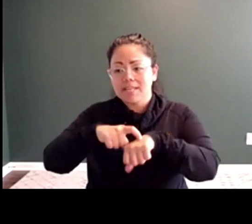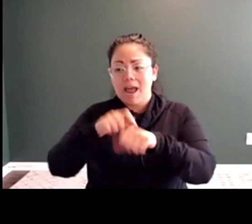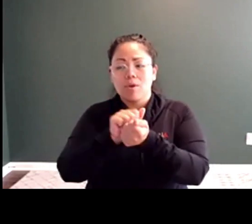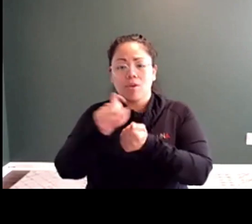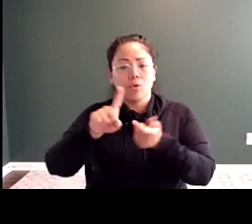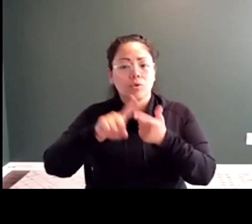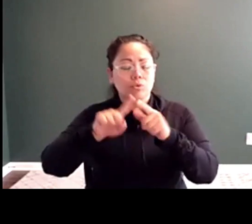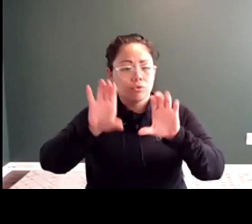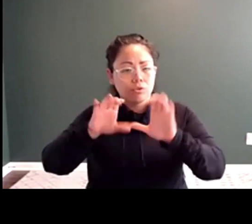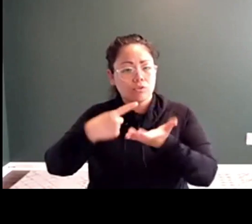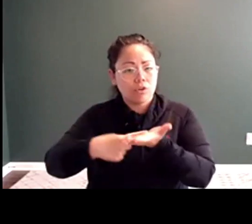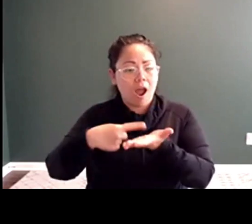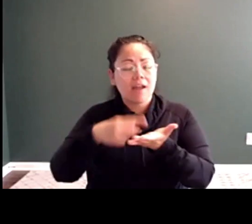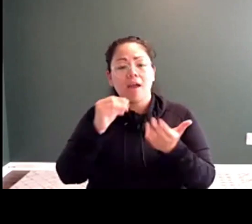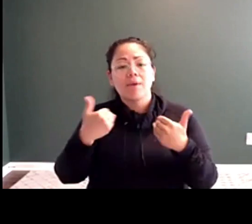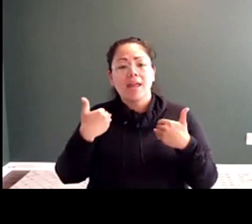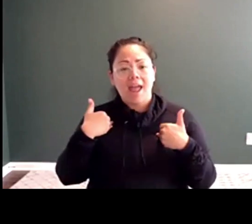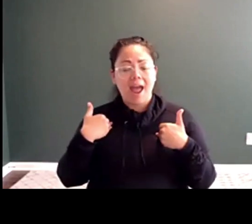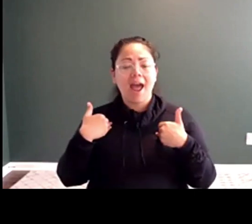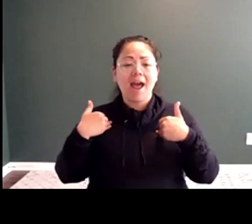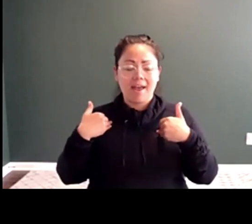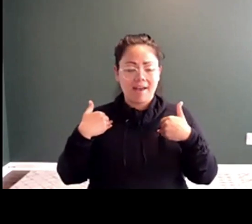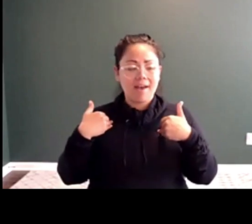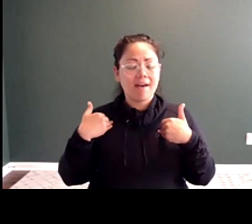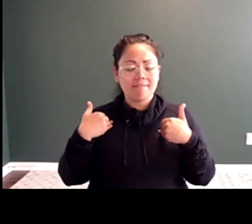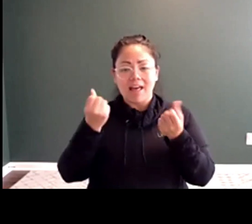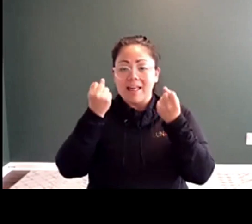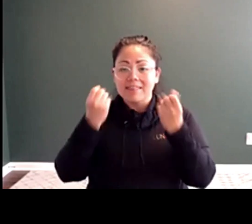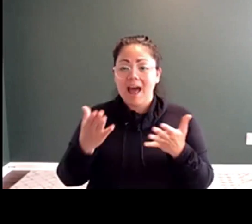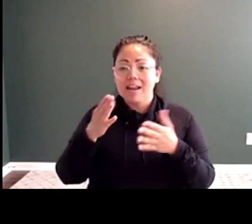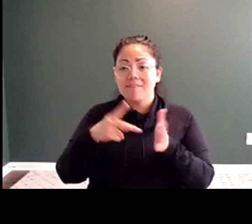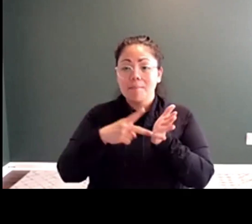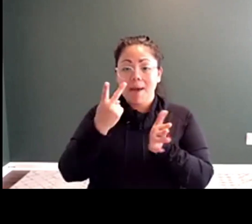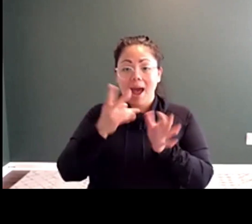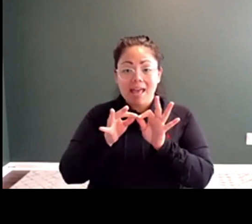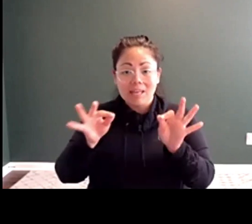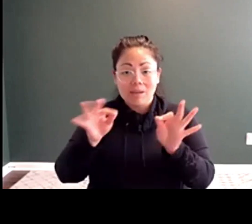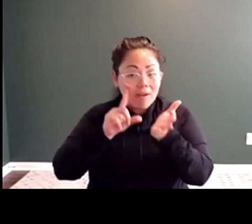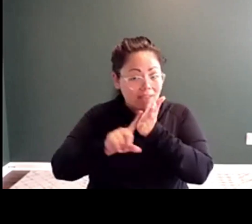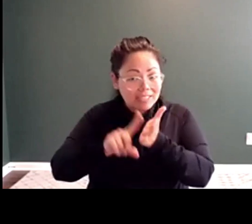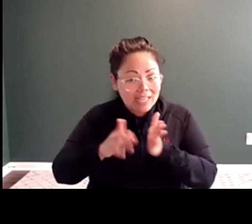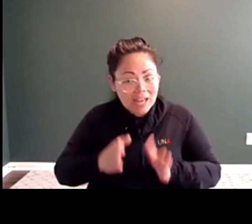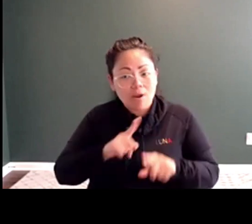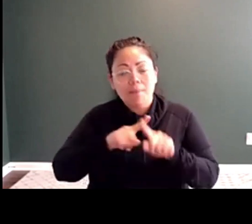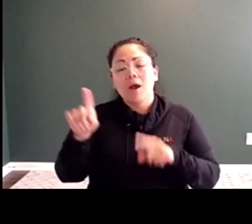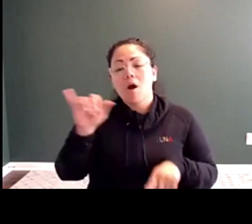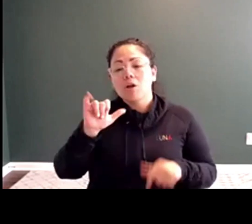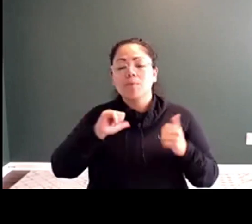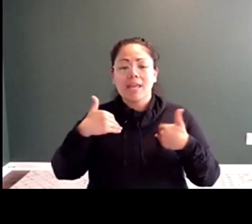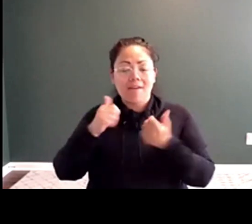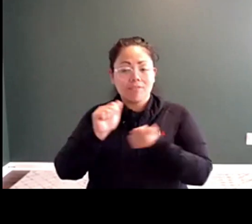And we have various, not only do we have lots of bilingual investigators, but we have translators as well.